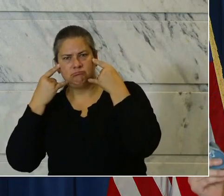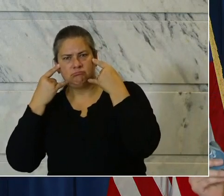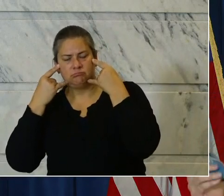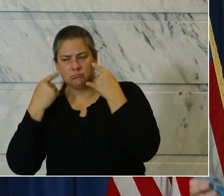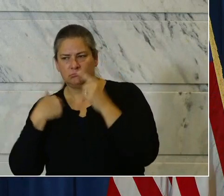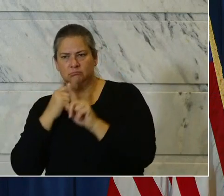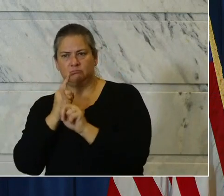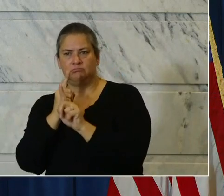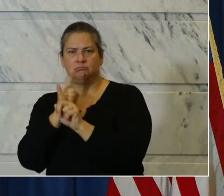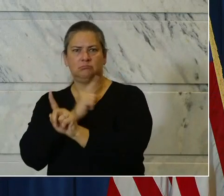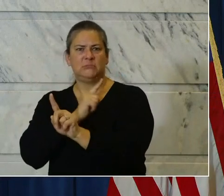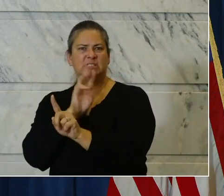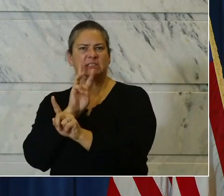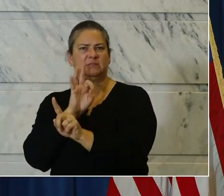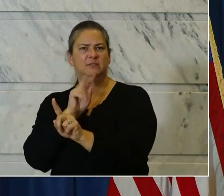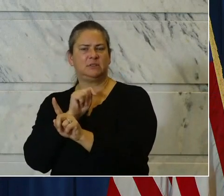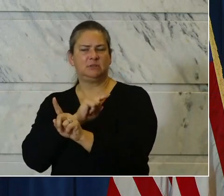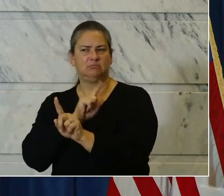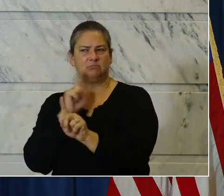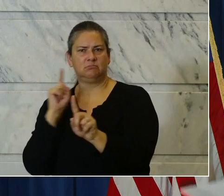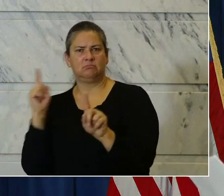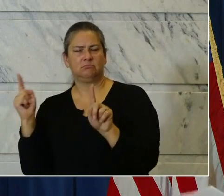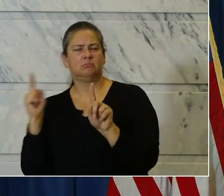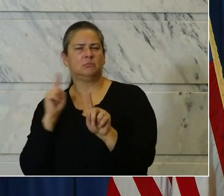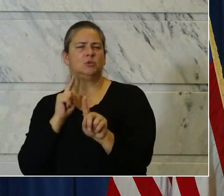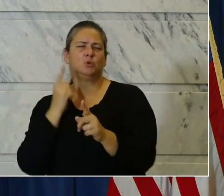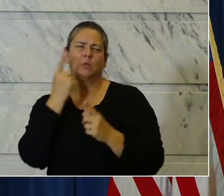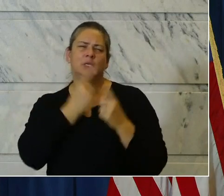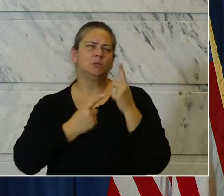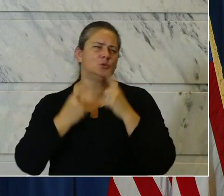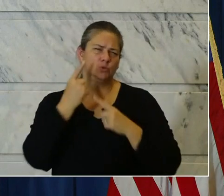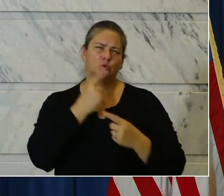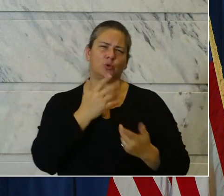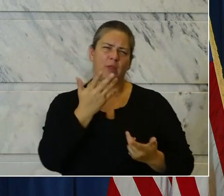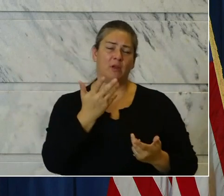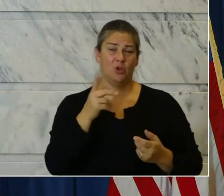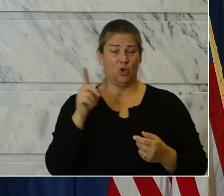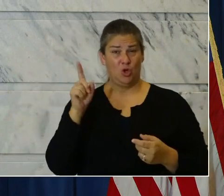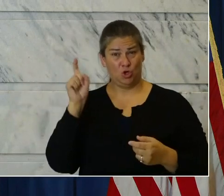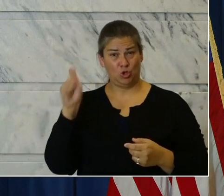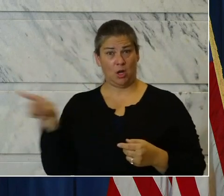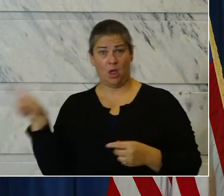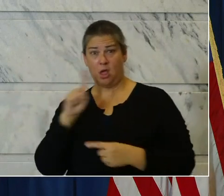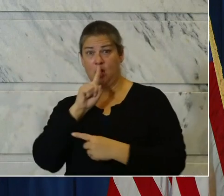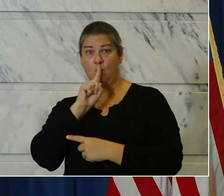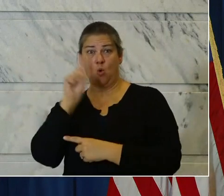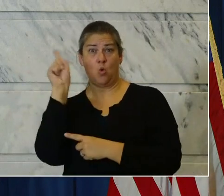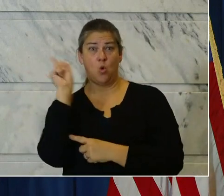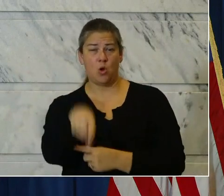IS WHERE MASS. STAY SIX FEET AWAY FROM OTHER PEOPLE AND EVERY CAMPS SO- JUST PLEASE